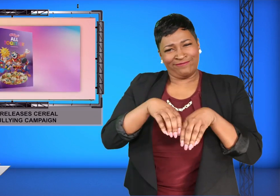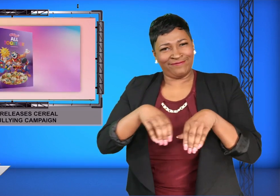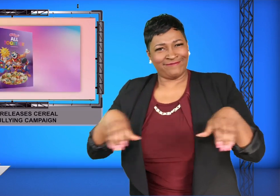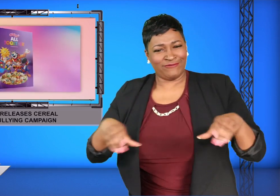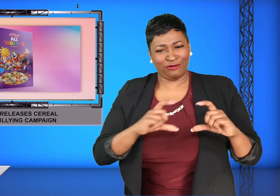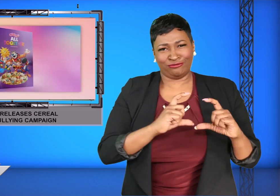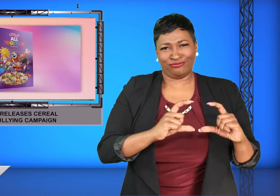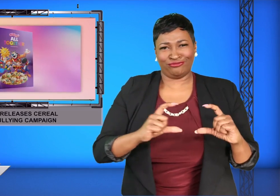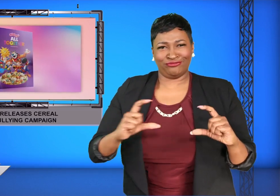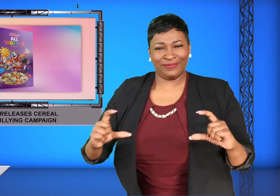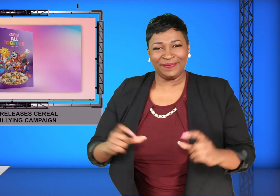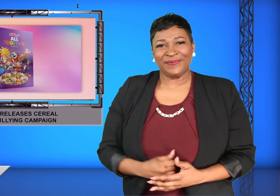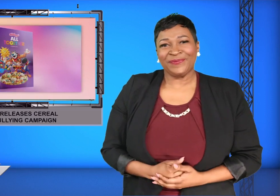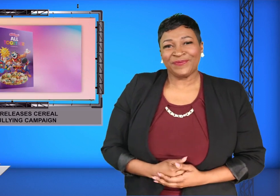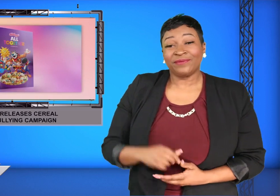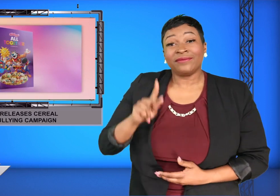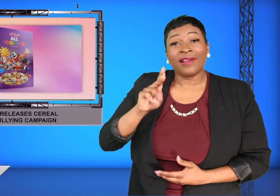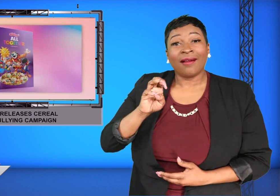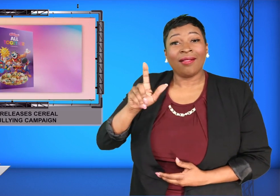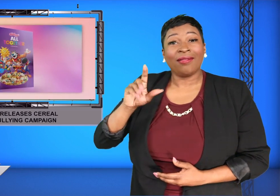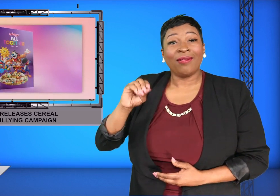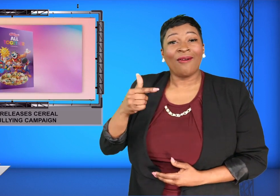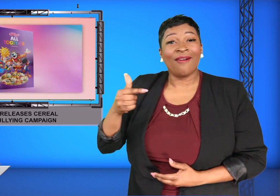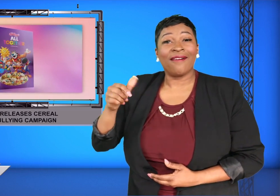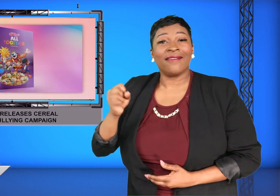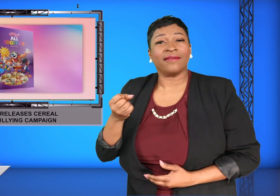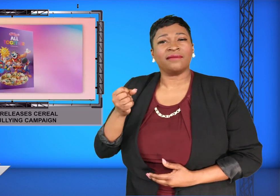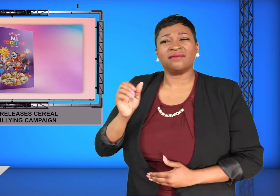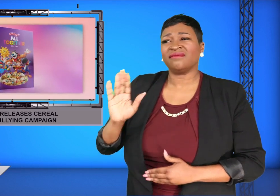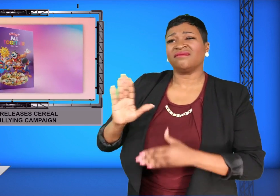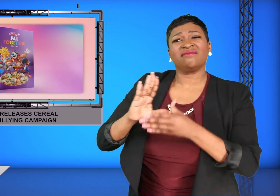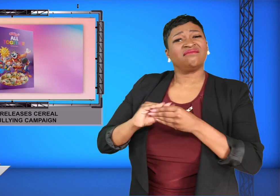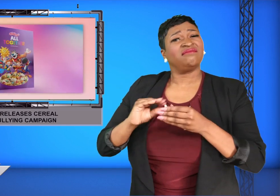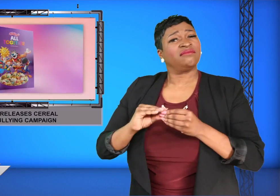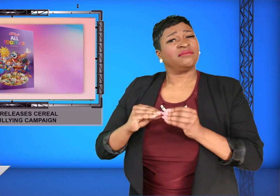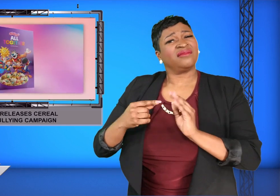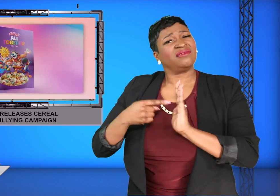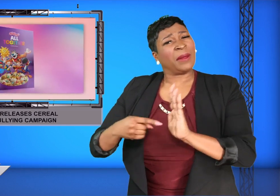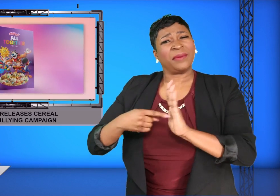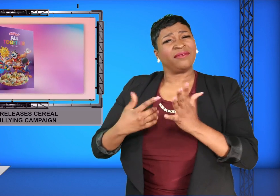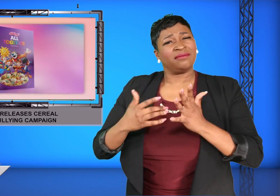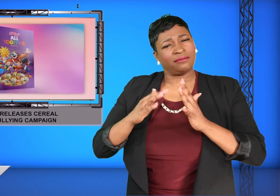Kellogg's says it's a symbol of acceptance.